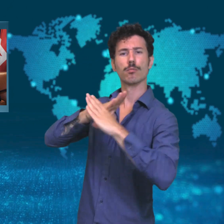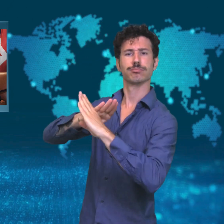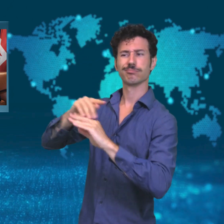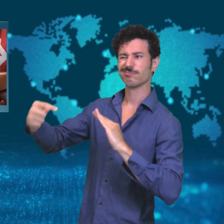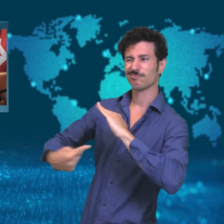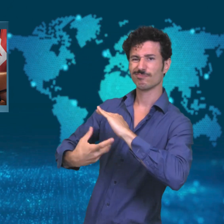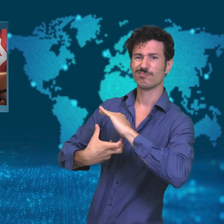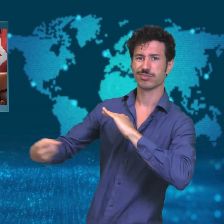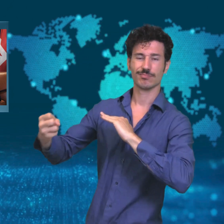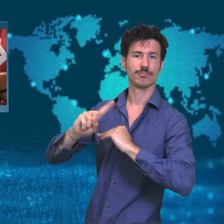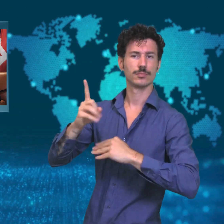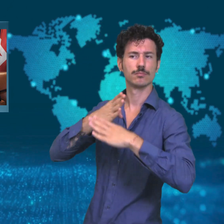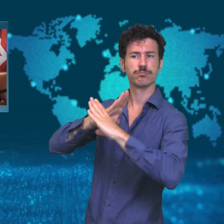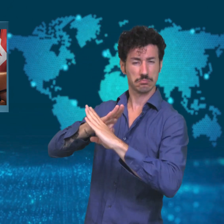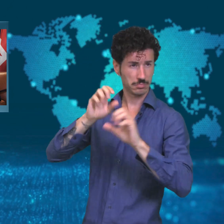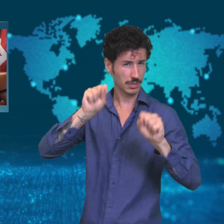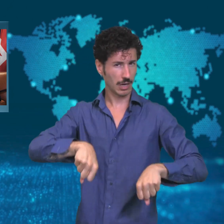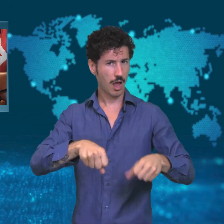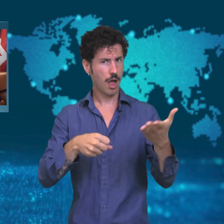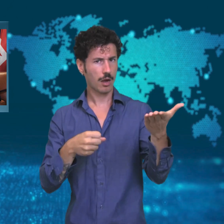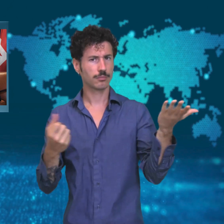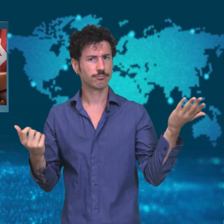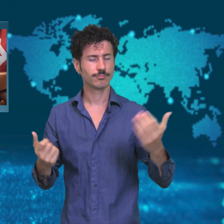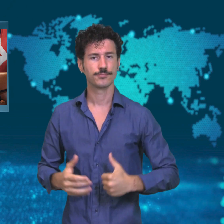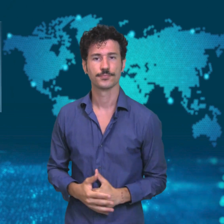there could be no breaches.